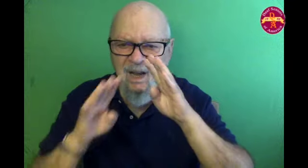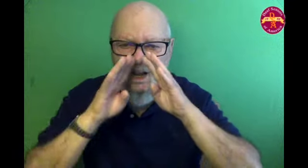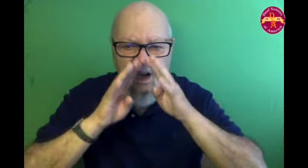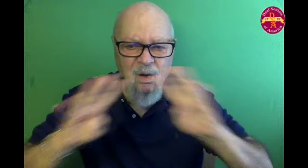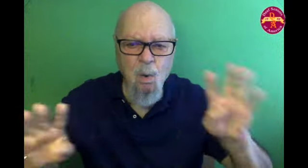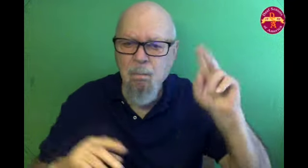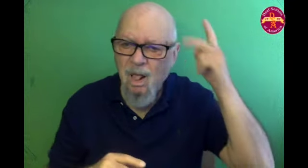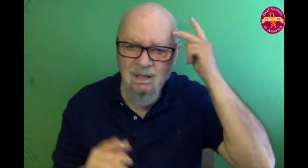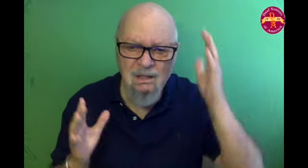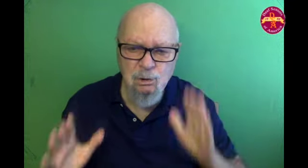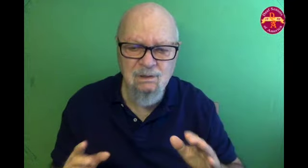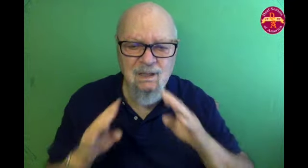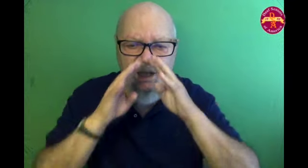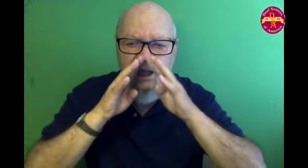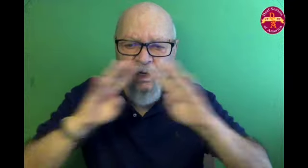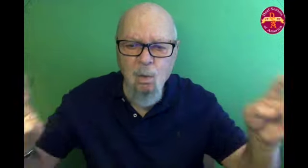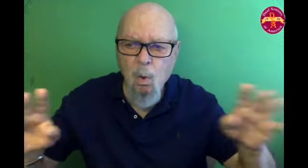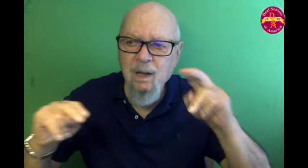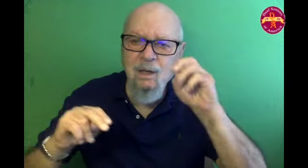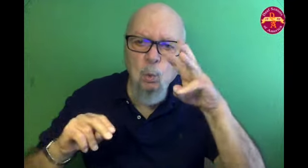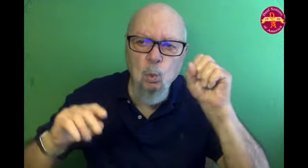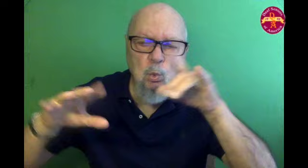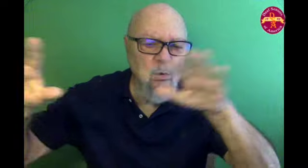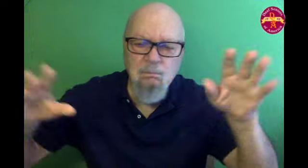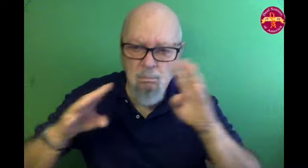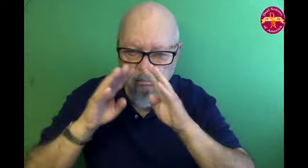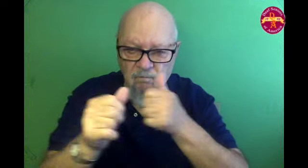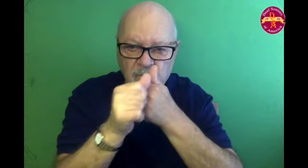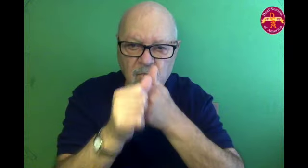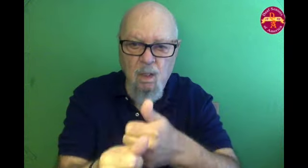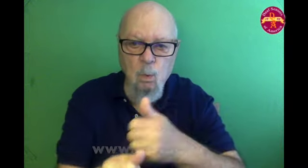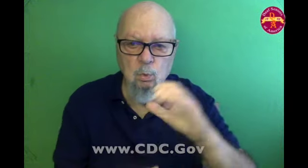It is strongly recommend that you ignore what the politicians say and listen to